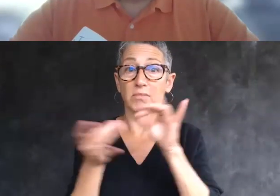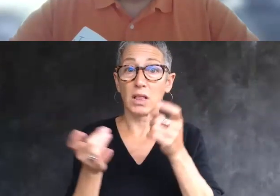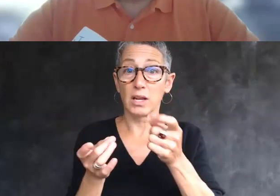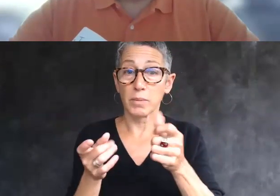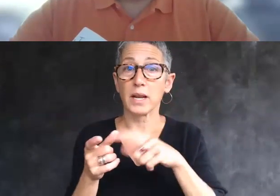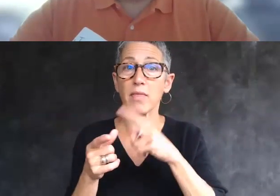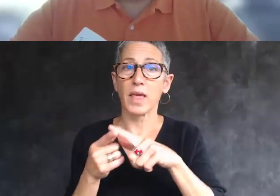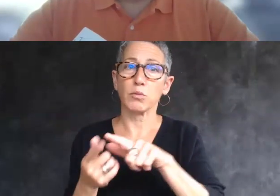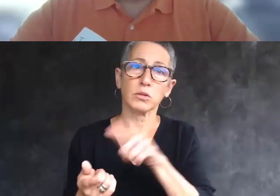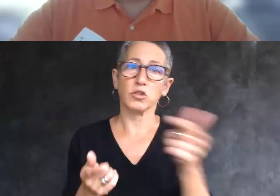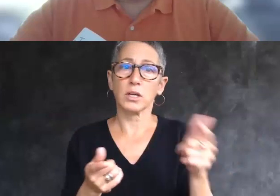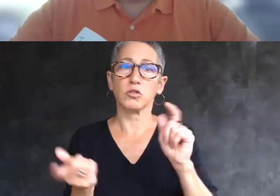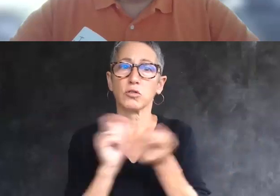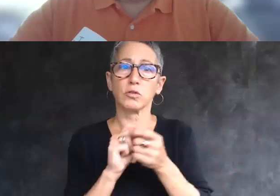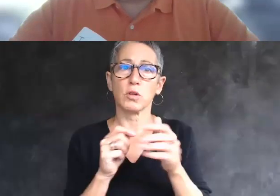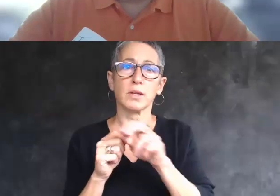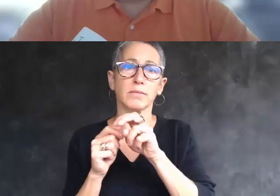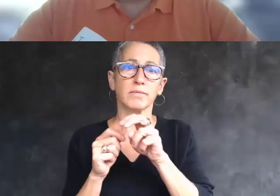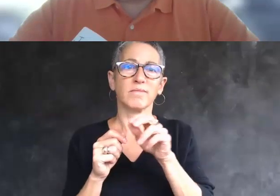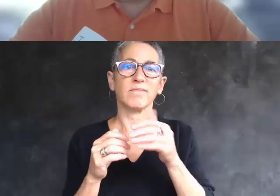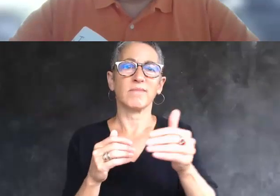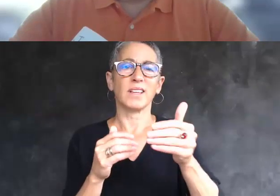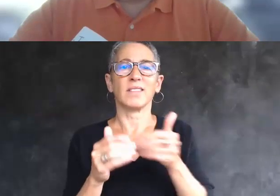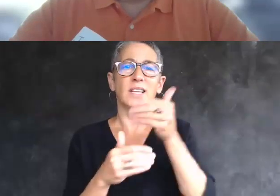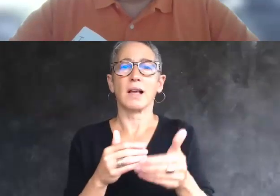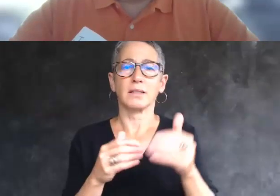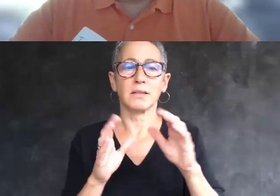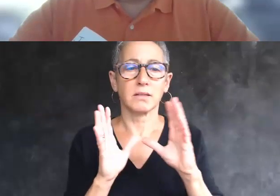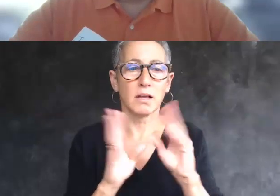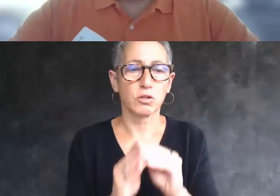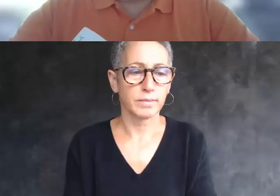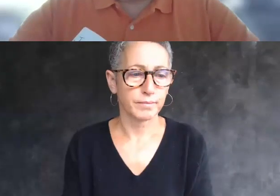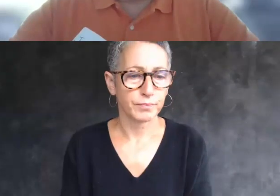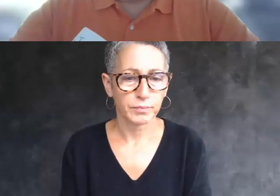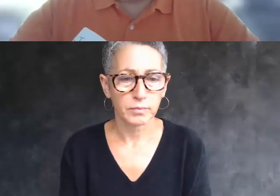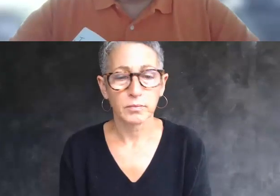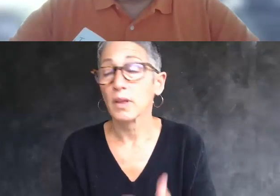Thank you so much to Briana, Alexander, and Obari.